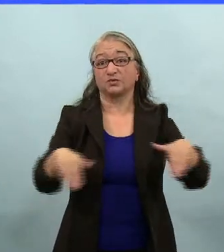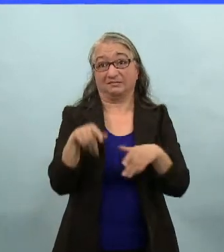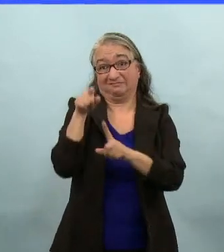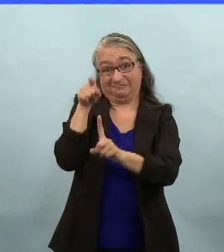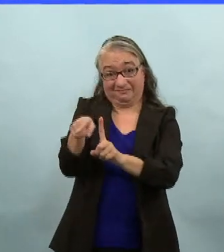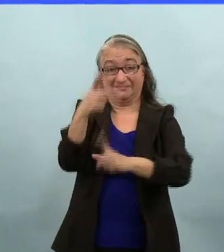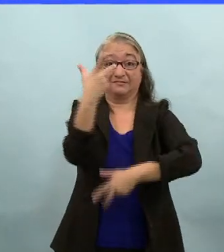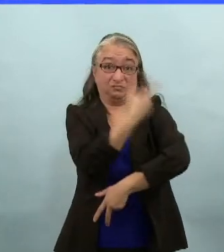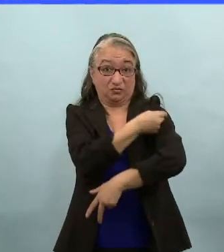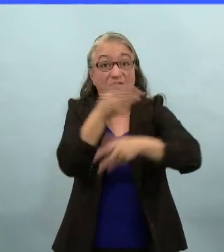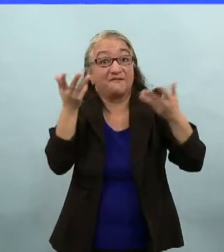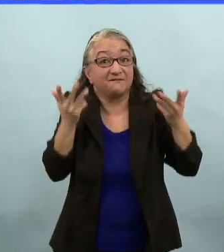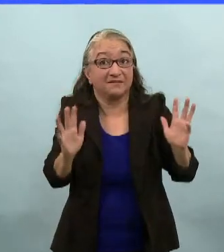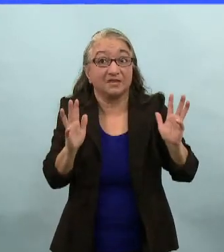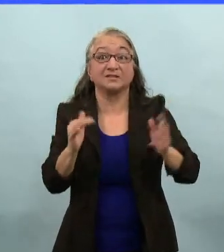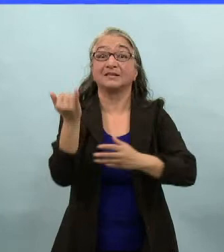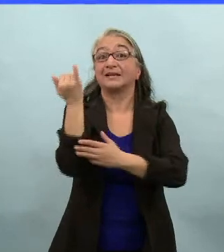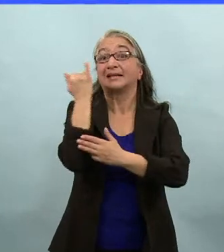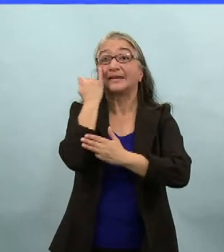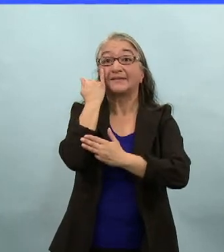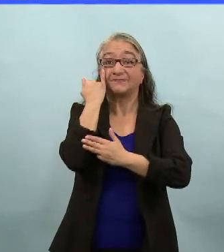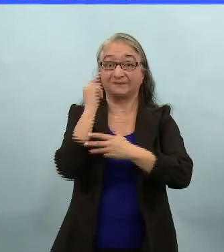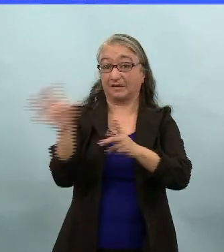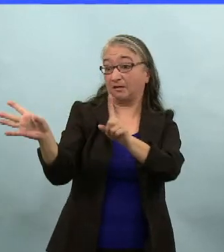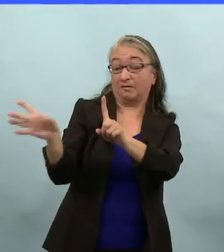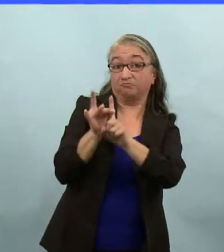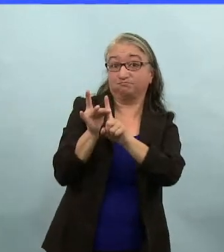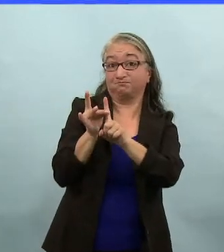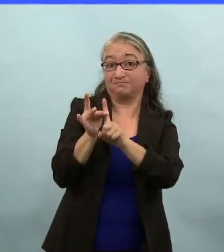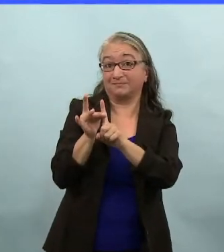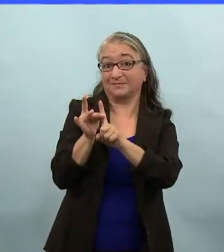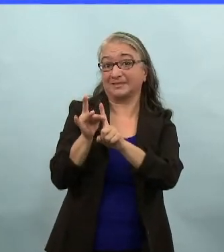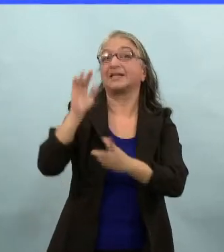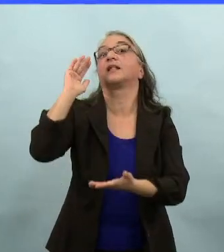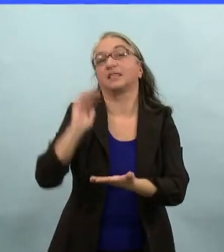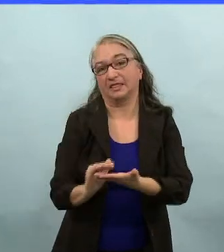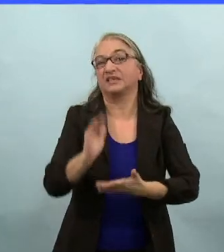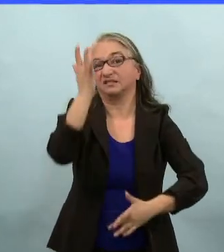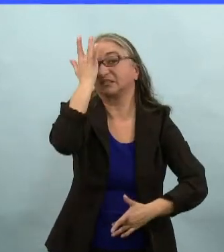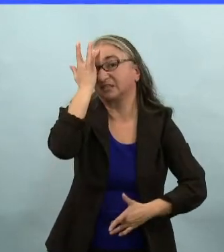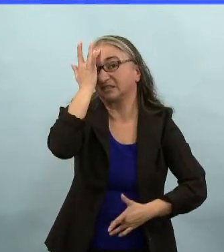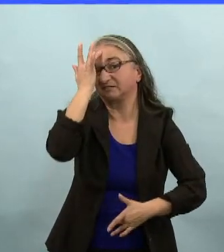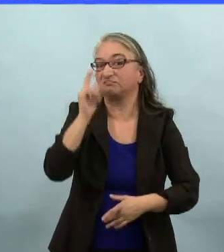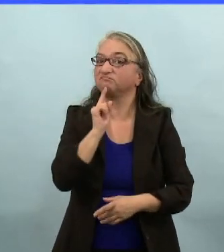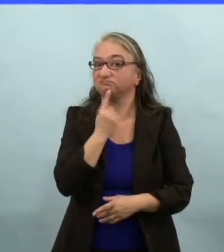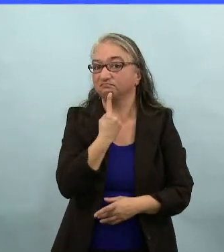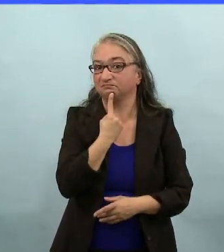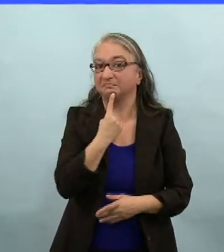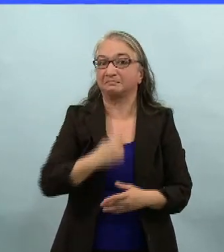milder illness this is still the case even with omicron now representing the majority of cases